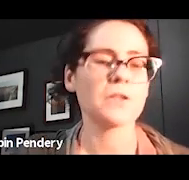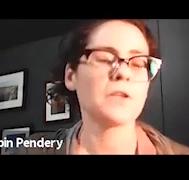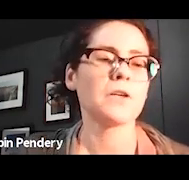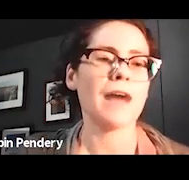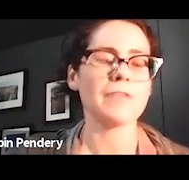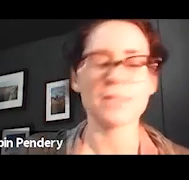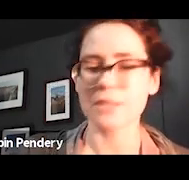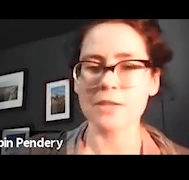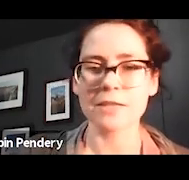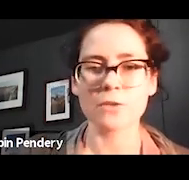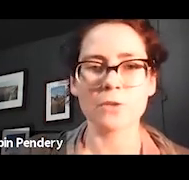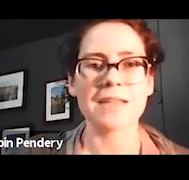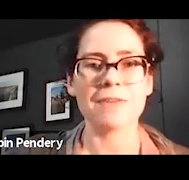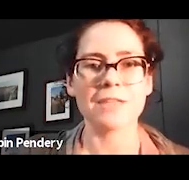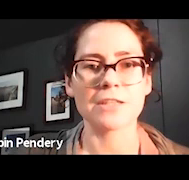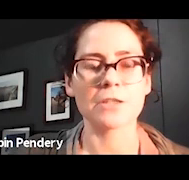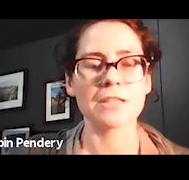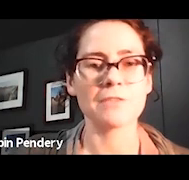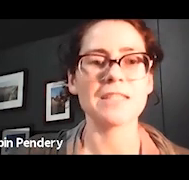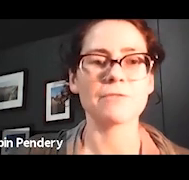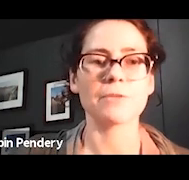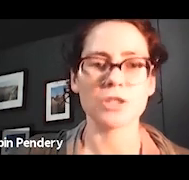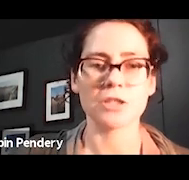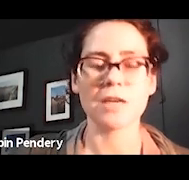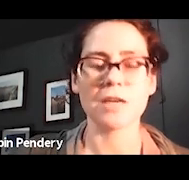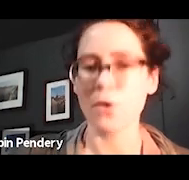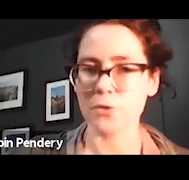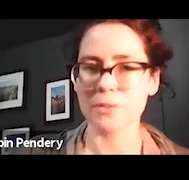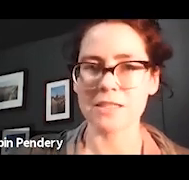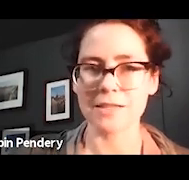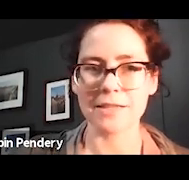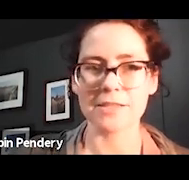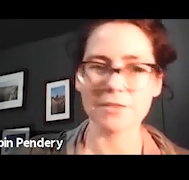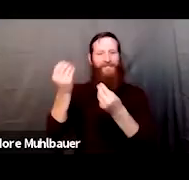Avalanche centers , like the Northwest Avalanche Center, gives us information about all three of these legs.